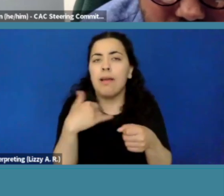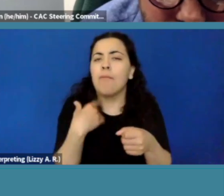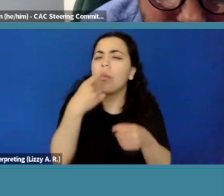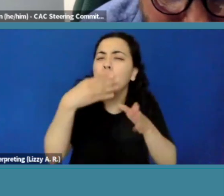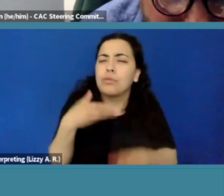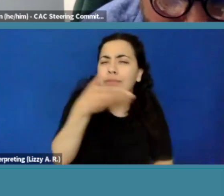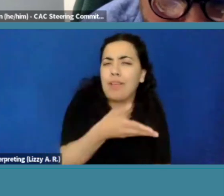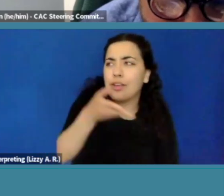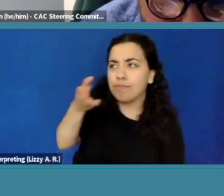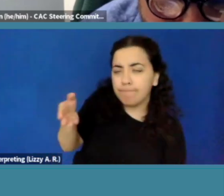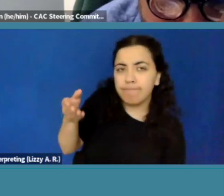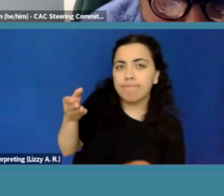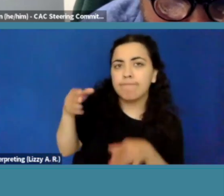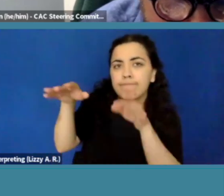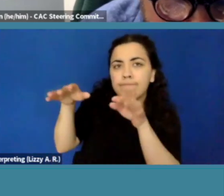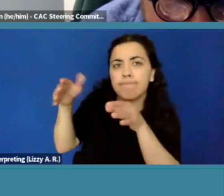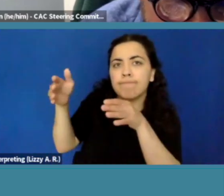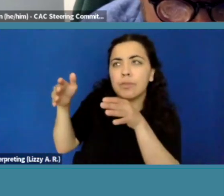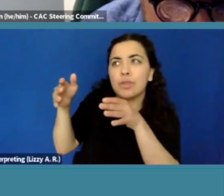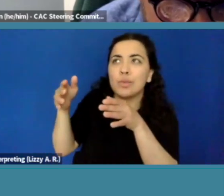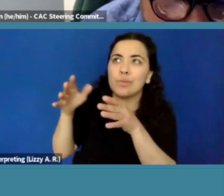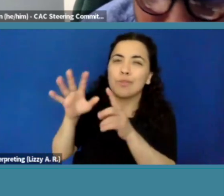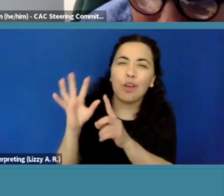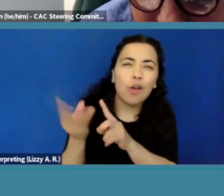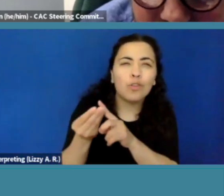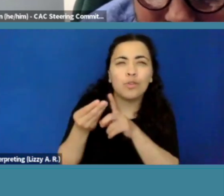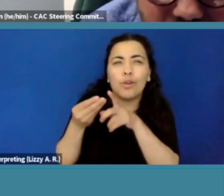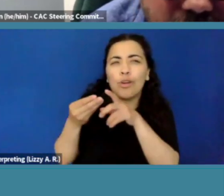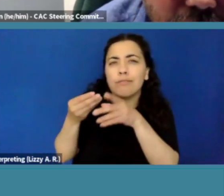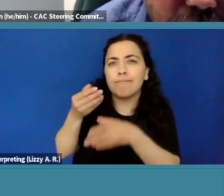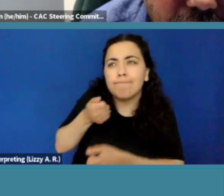to do that cultural interpretation and tell stories in and of itself